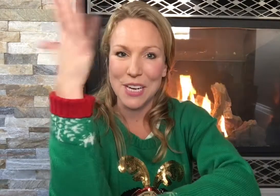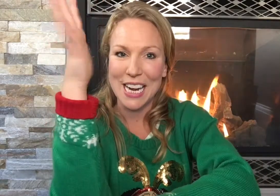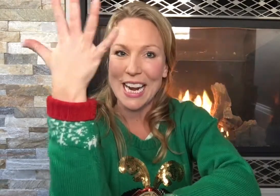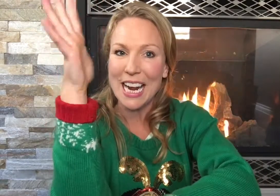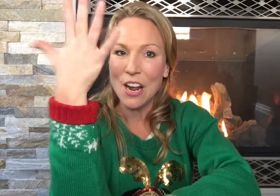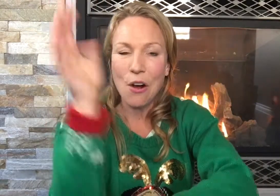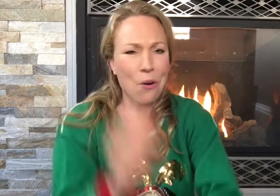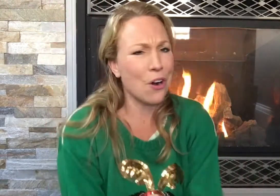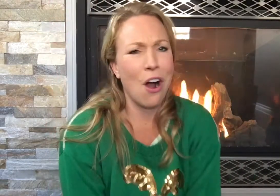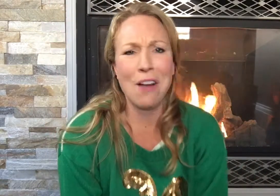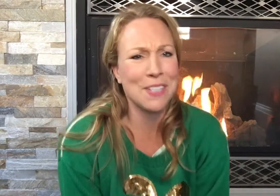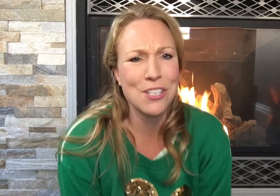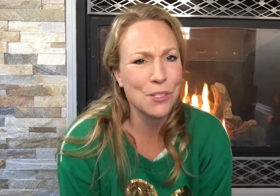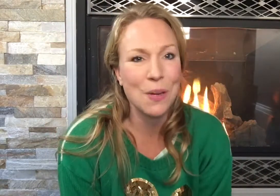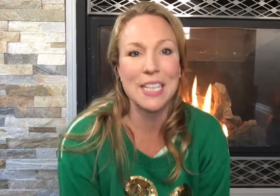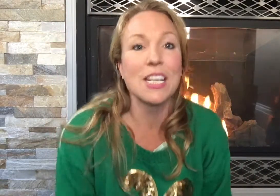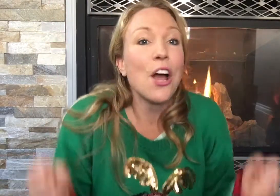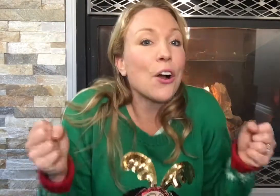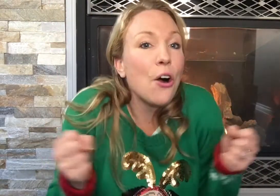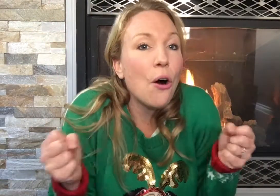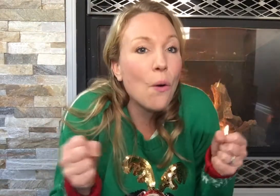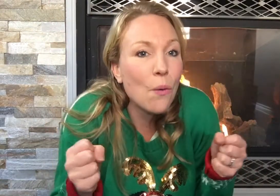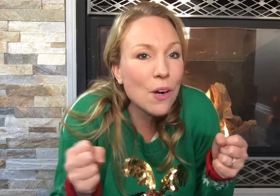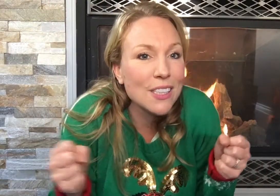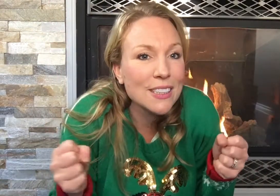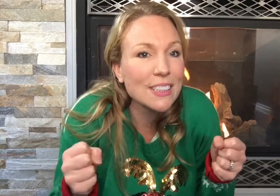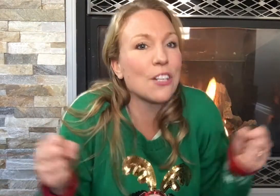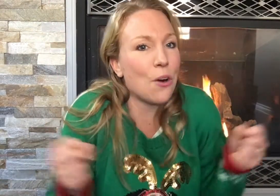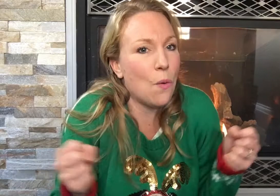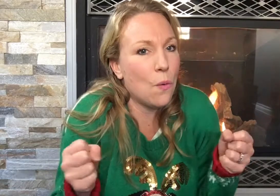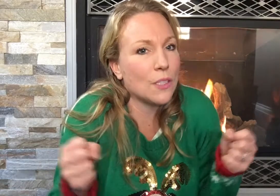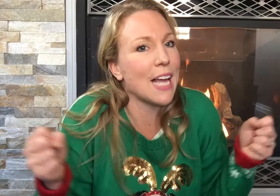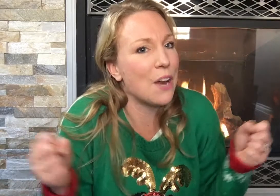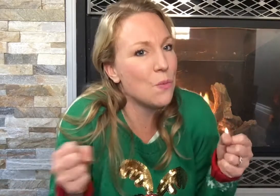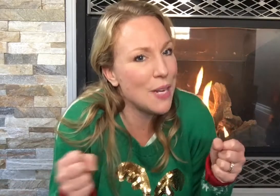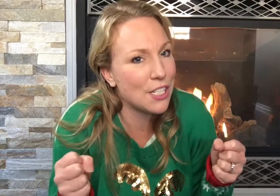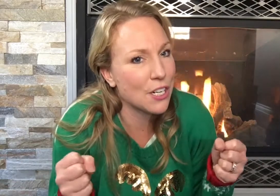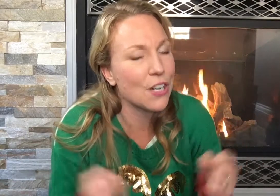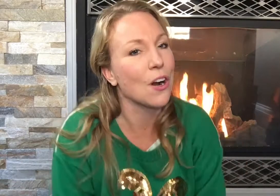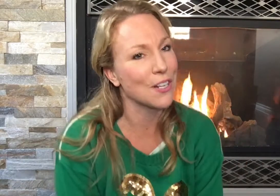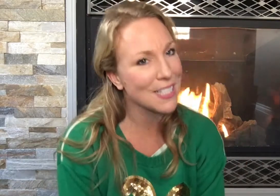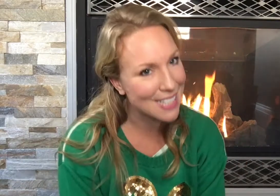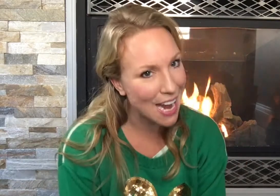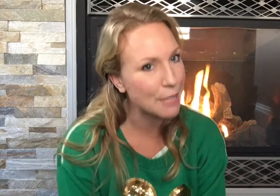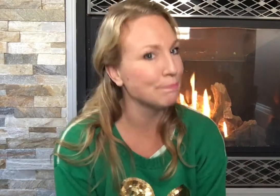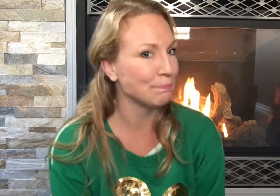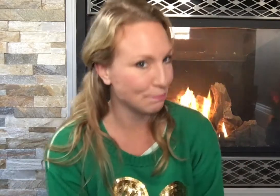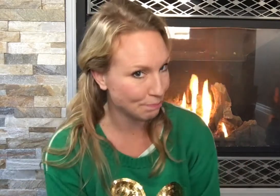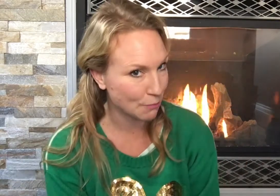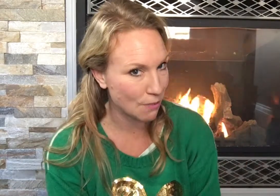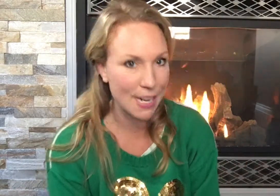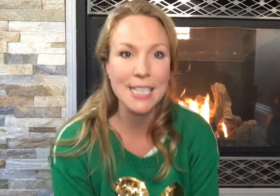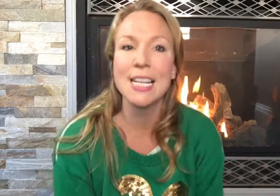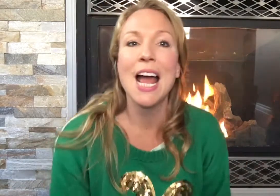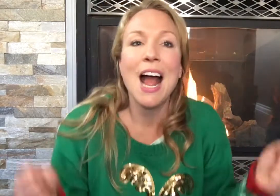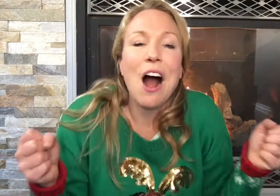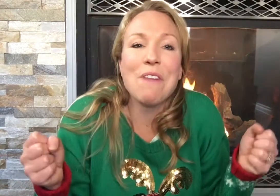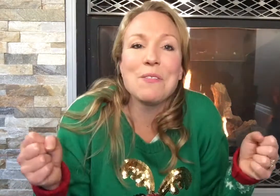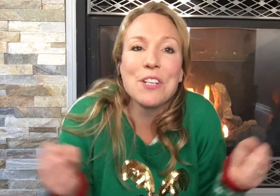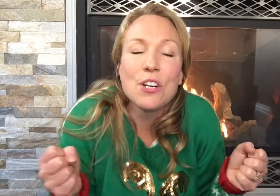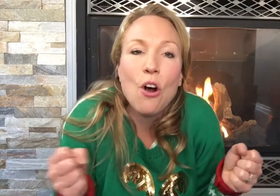or often just when it's COLD, COLD and WINTER are the same, perfect, often when you're COLD,